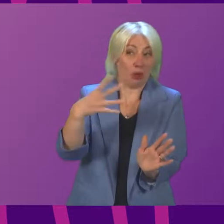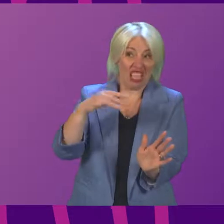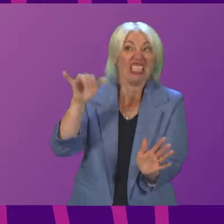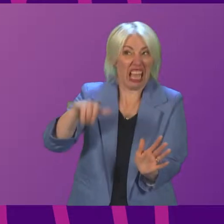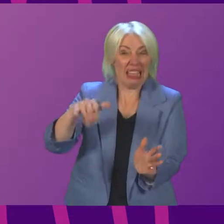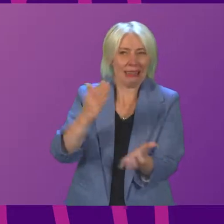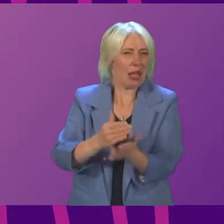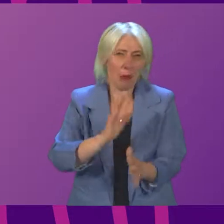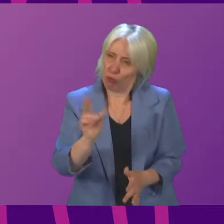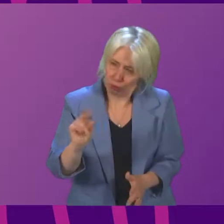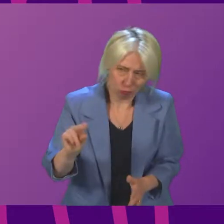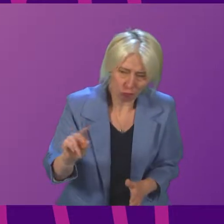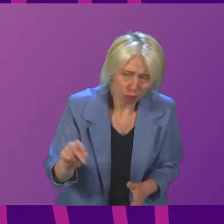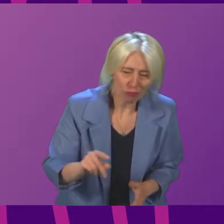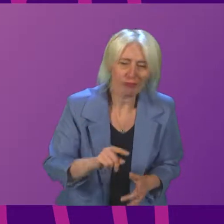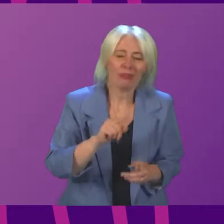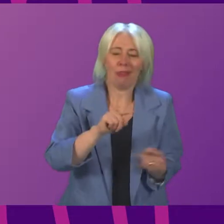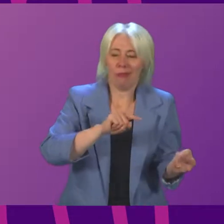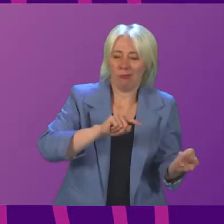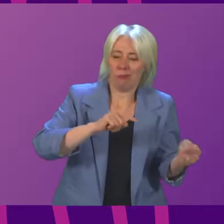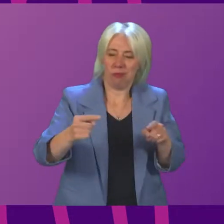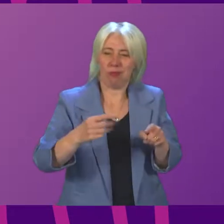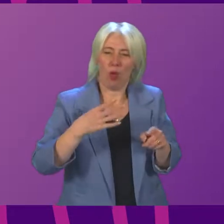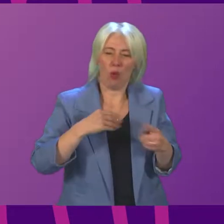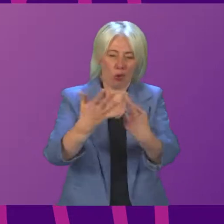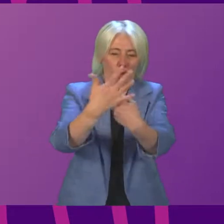that the Opposition is desperate to malign our vaccination programme. Nonetheless, we have given